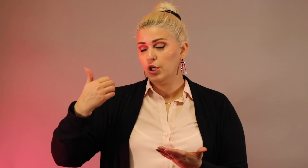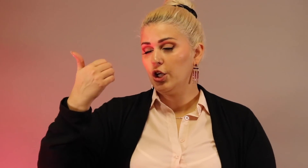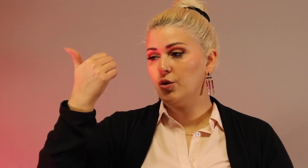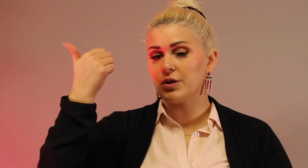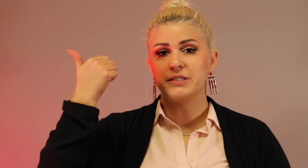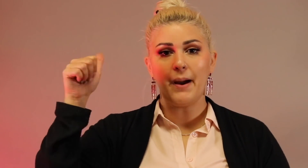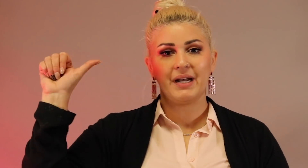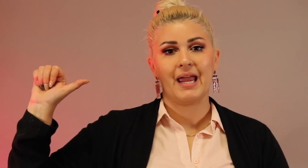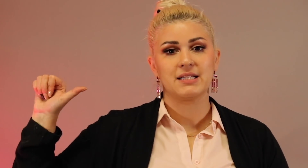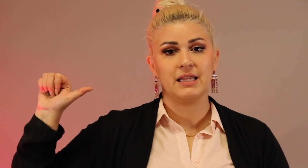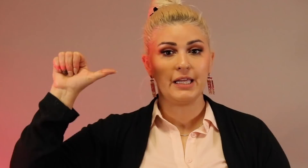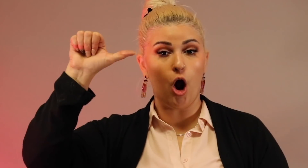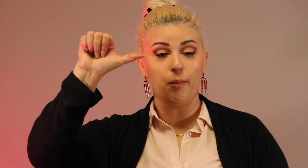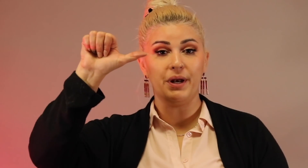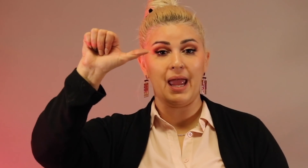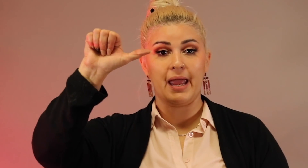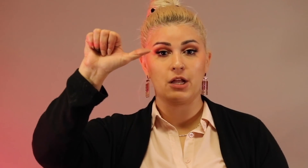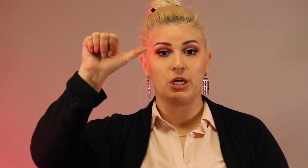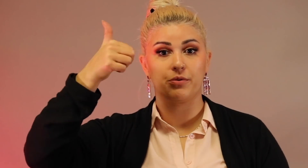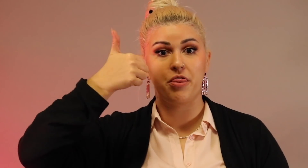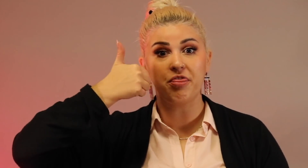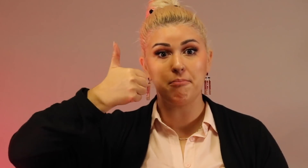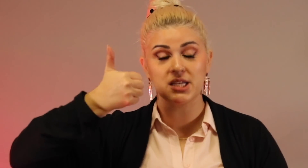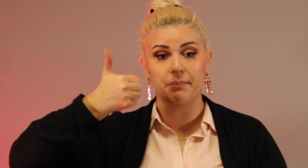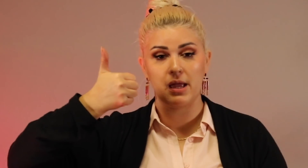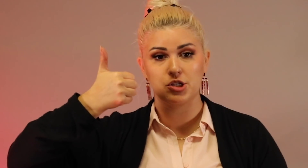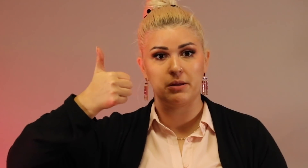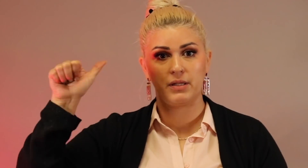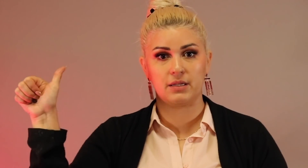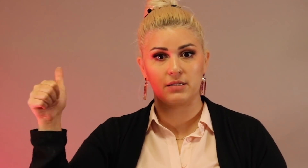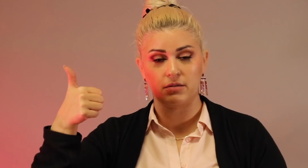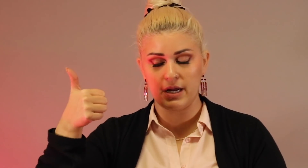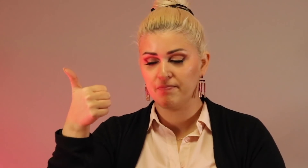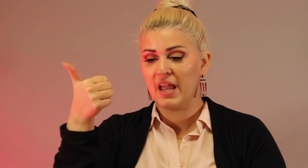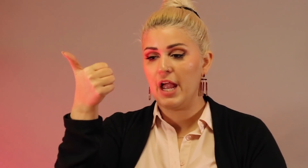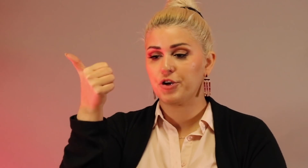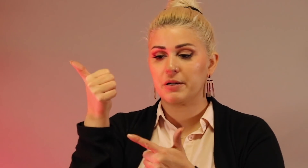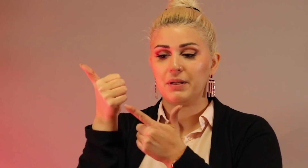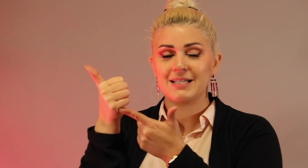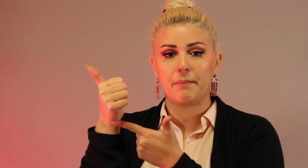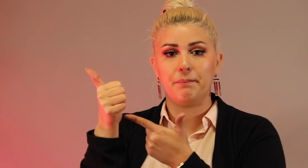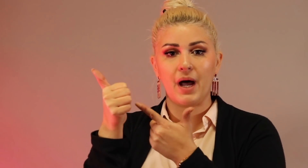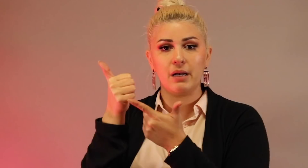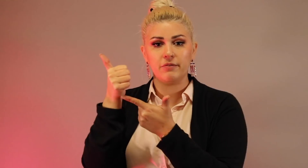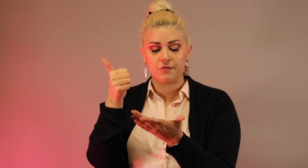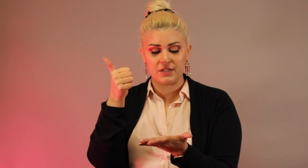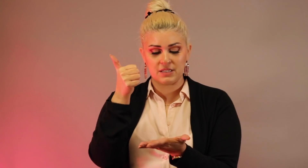Your dominant hand is in the open A hand shape or the thumbs up hand shape like this, okay? And you're going to place the bottom of your fist